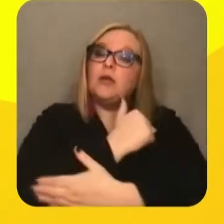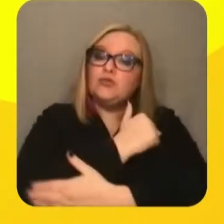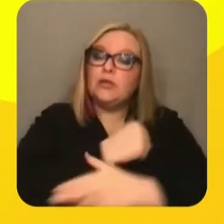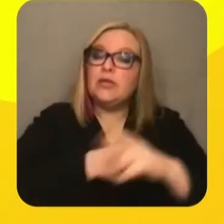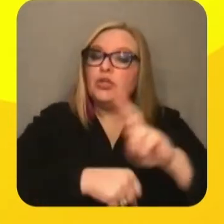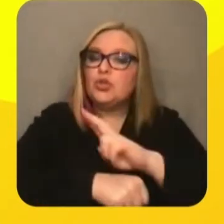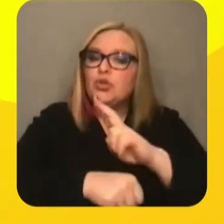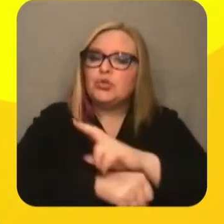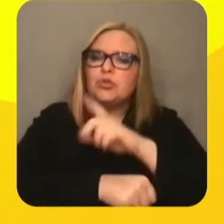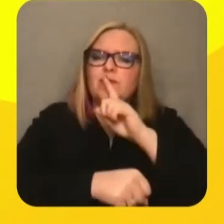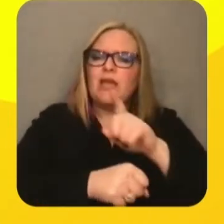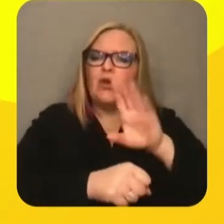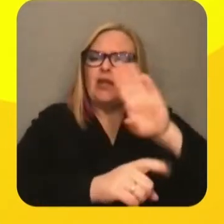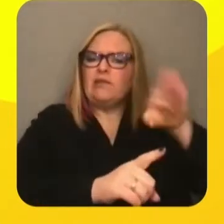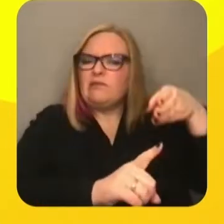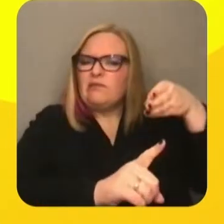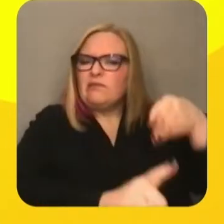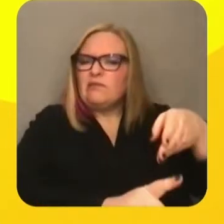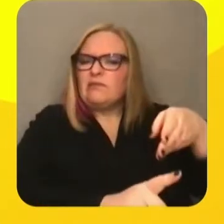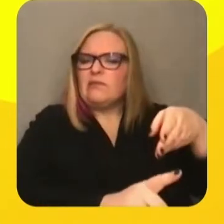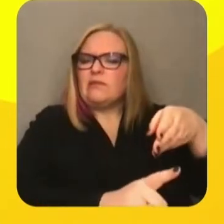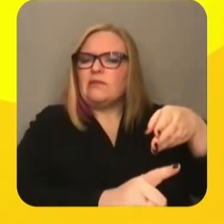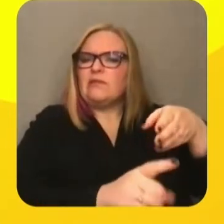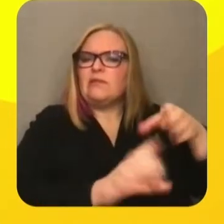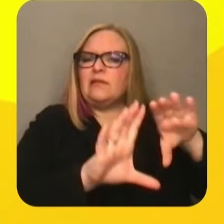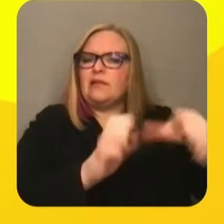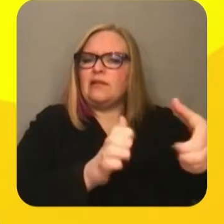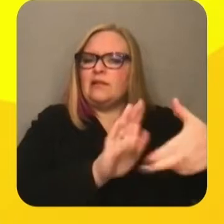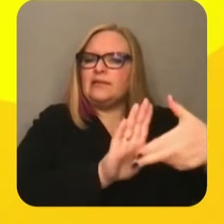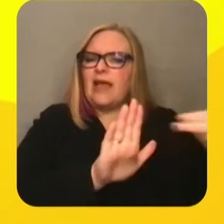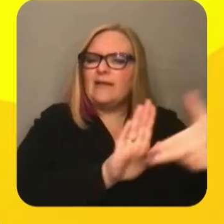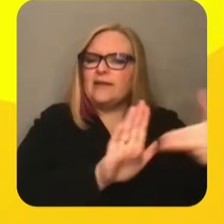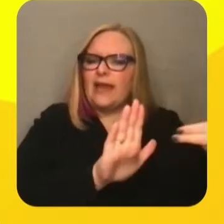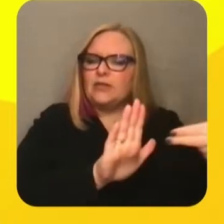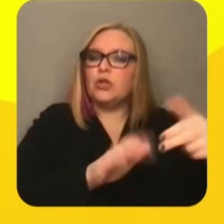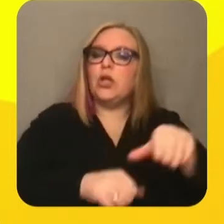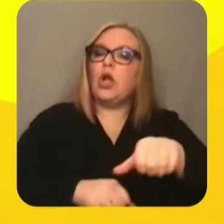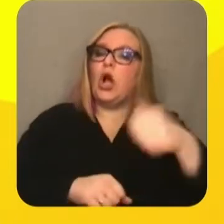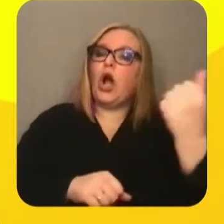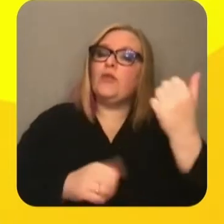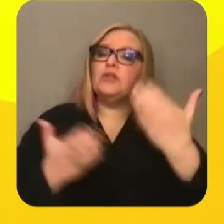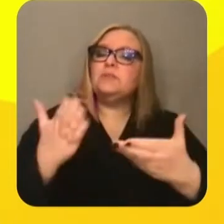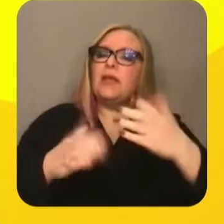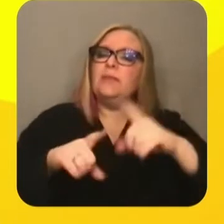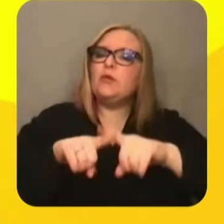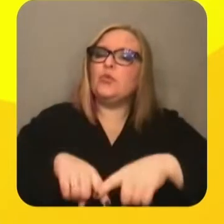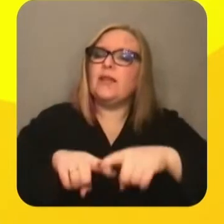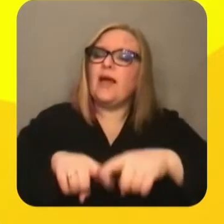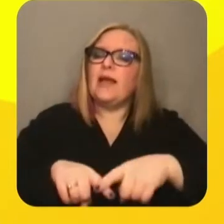and medically stratified classifications, while others might rely on employee self-disclosure data.